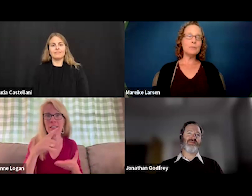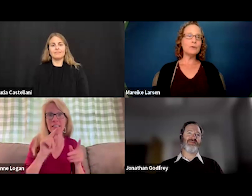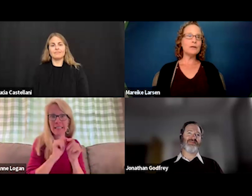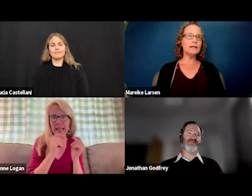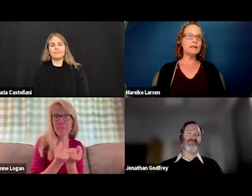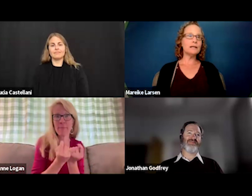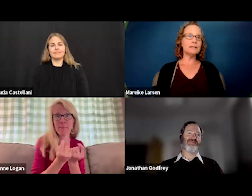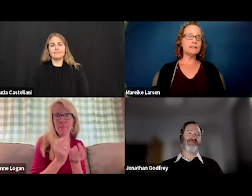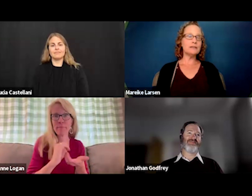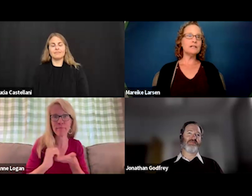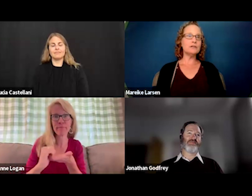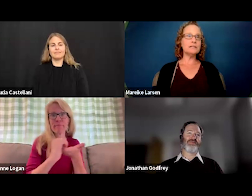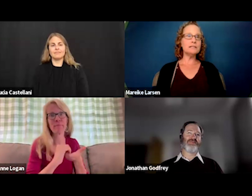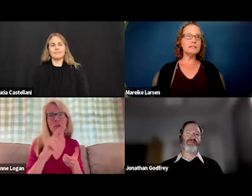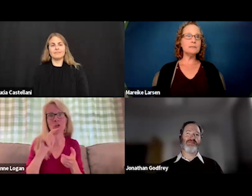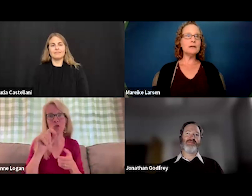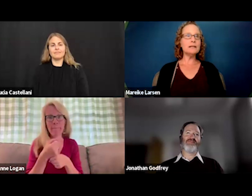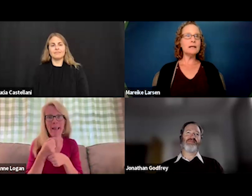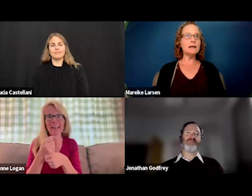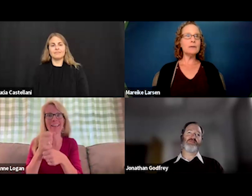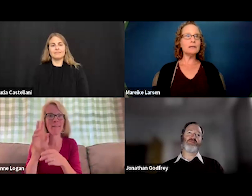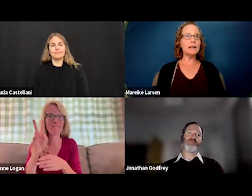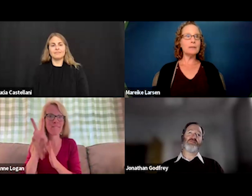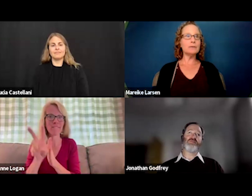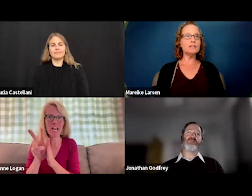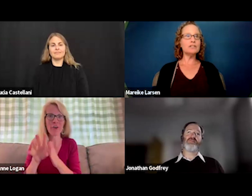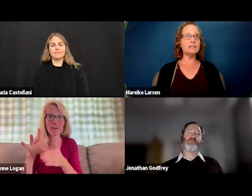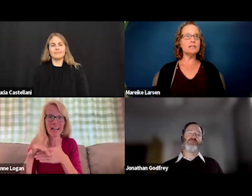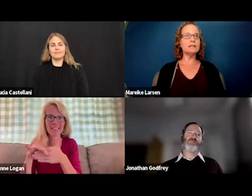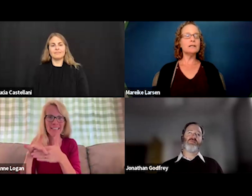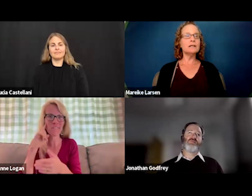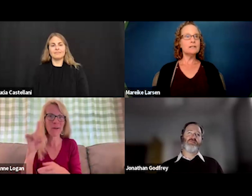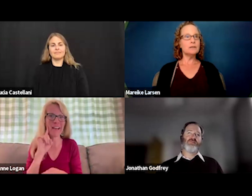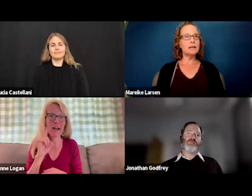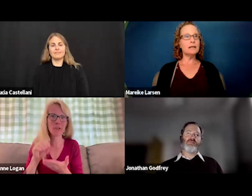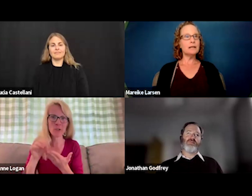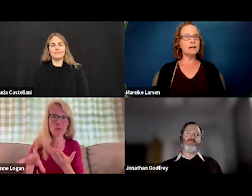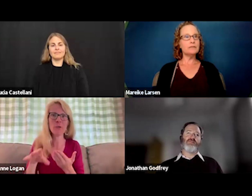I'm working in a deaf-hearing team right now on a collaboration to make